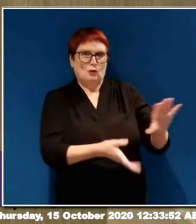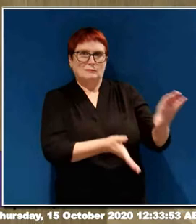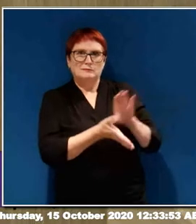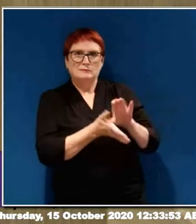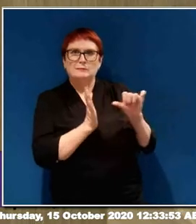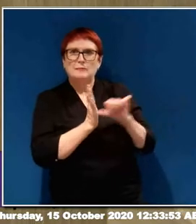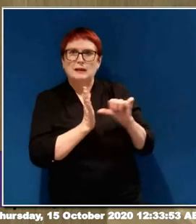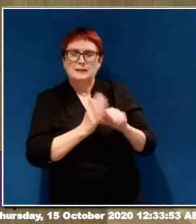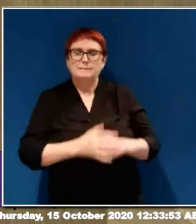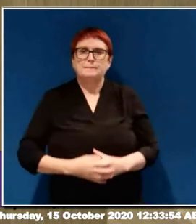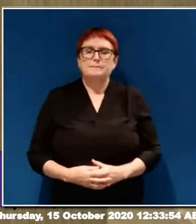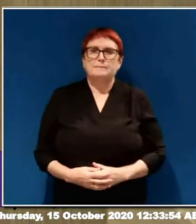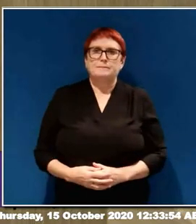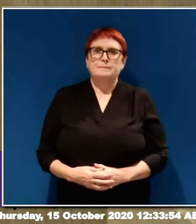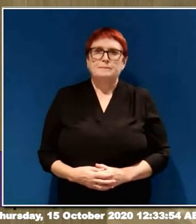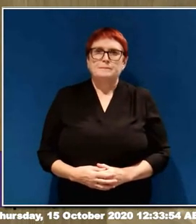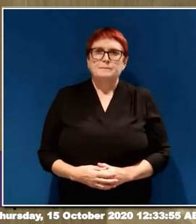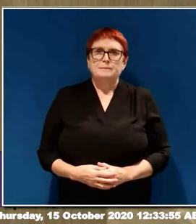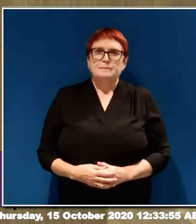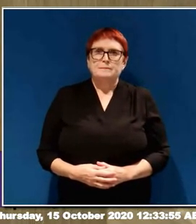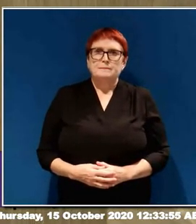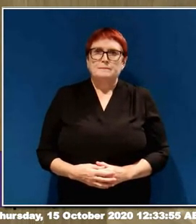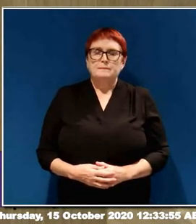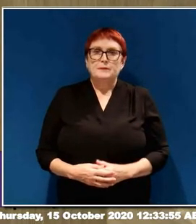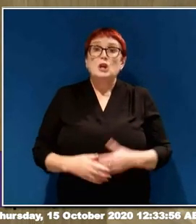how that money is to be spent? That's correct.